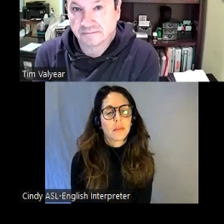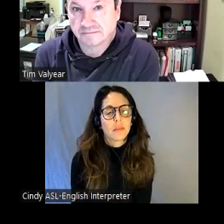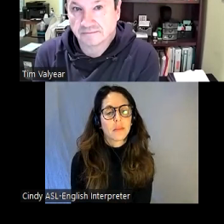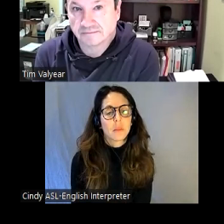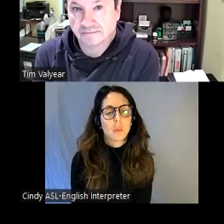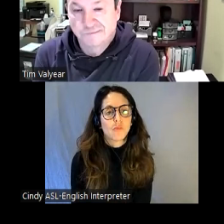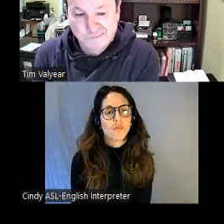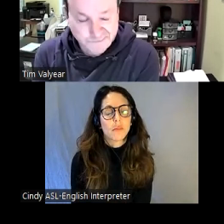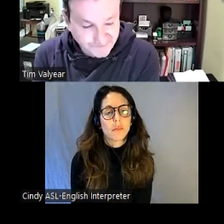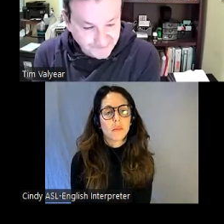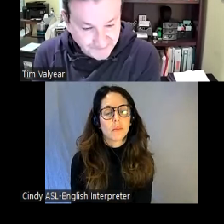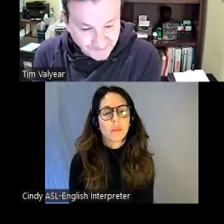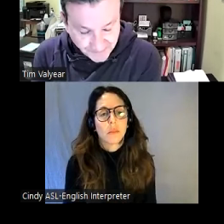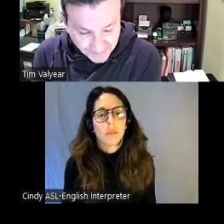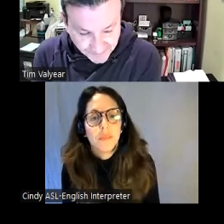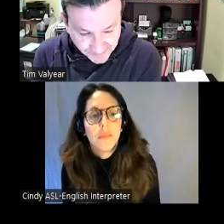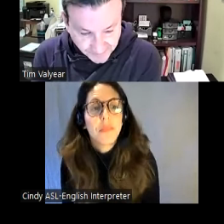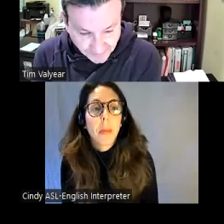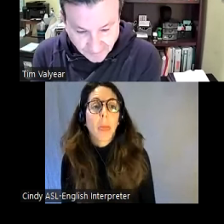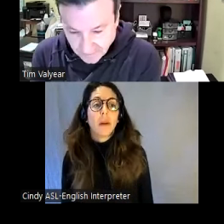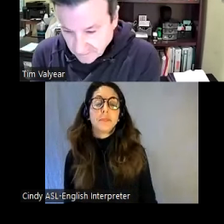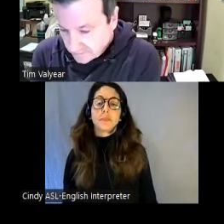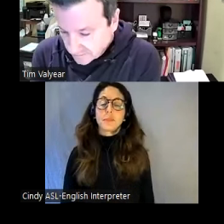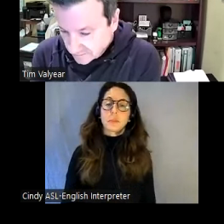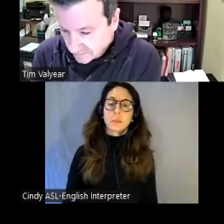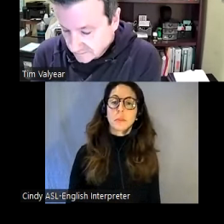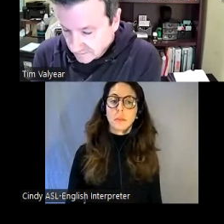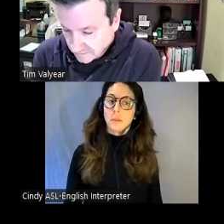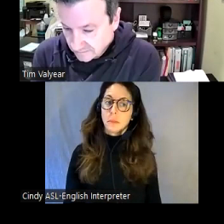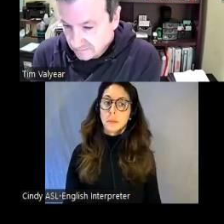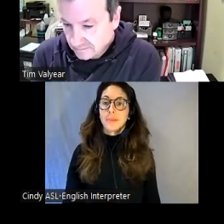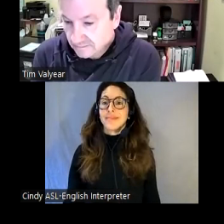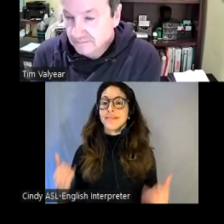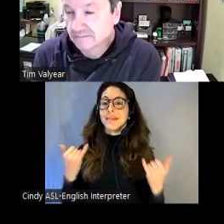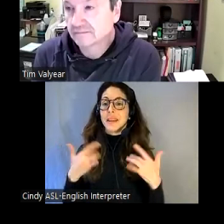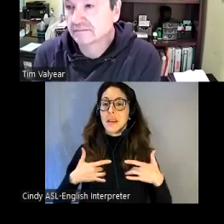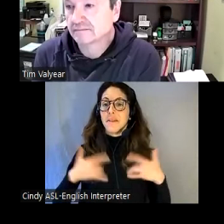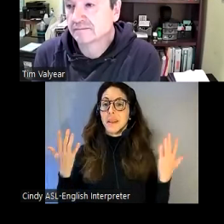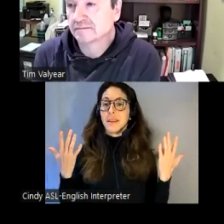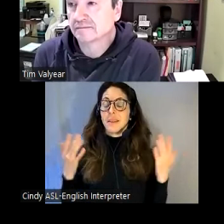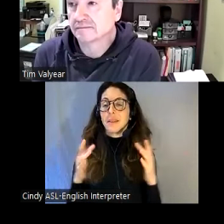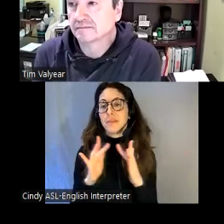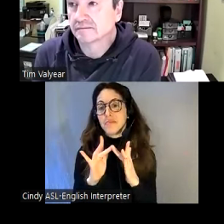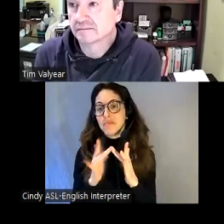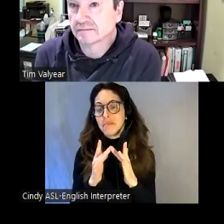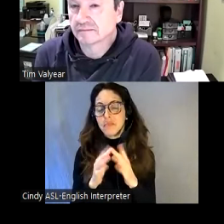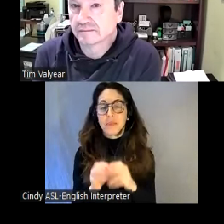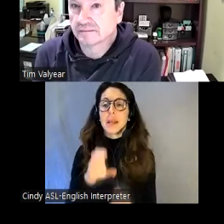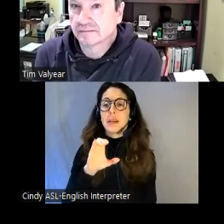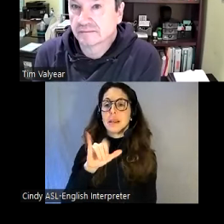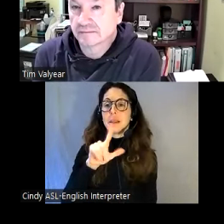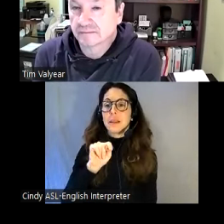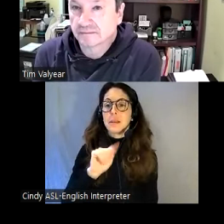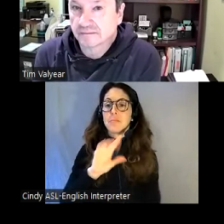slide.